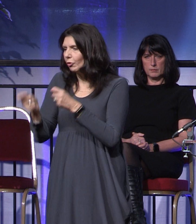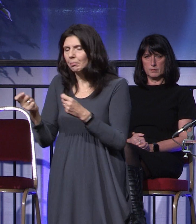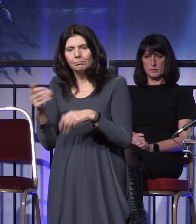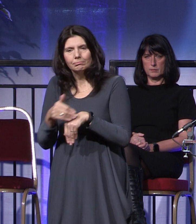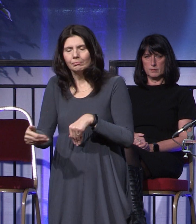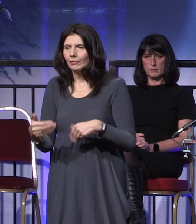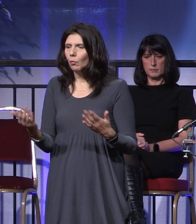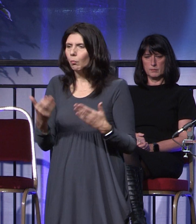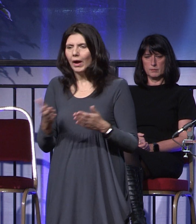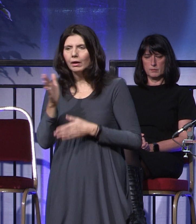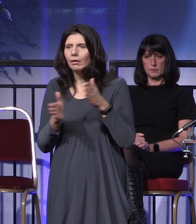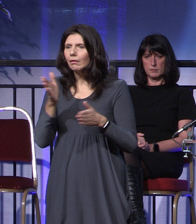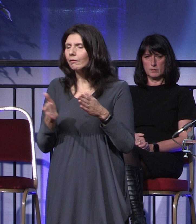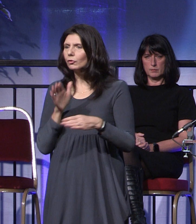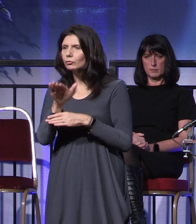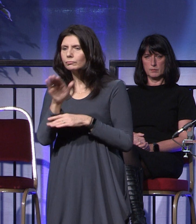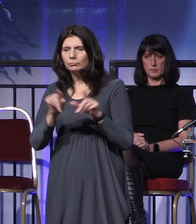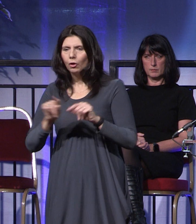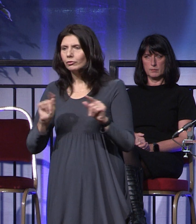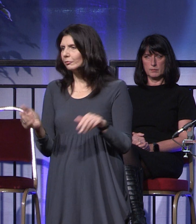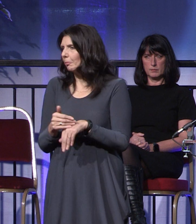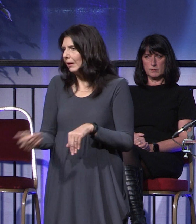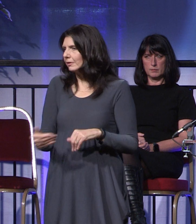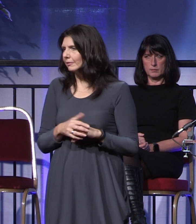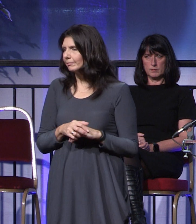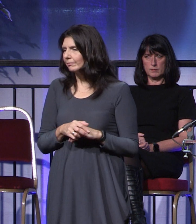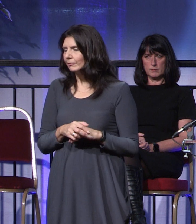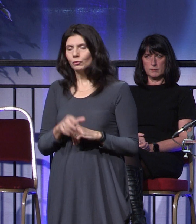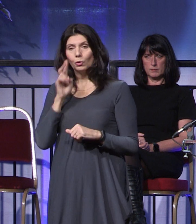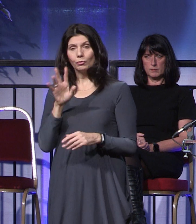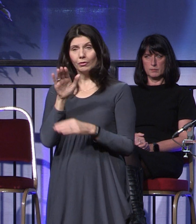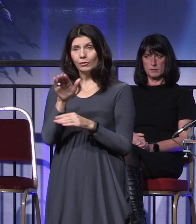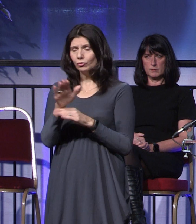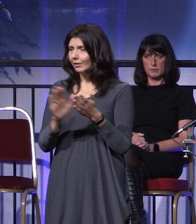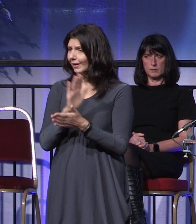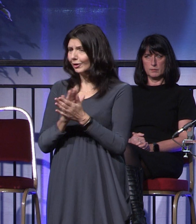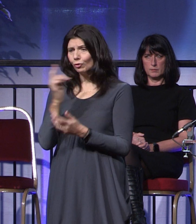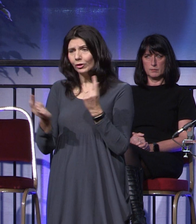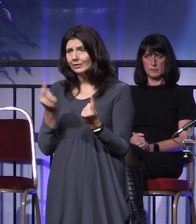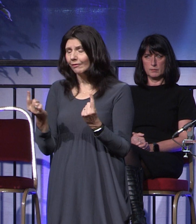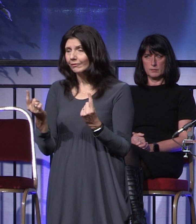you look to the future enjoy the moment and particularly enjoy every moment of